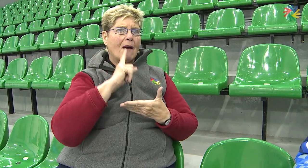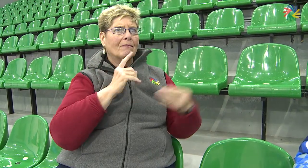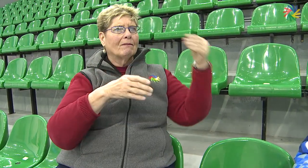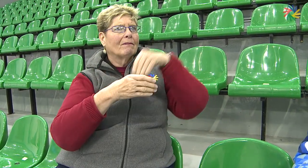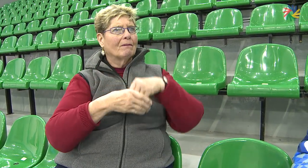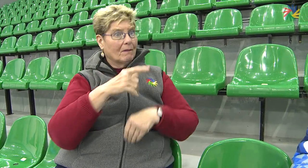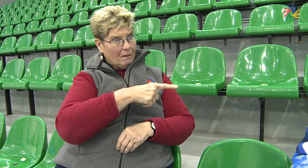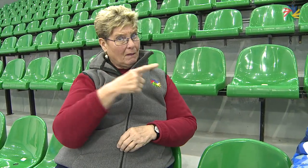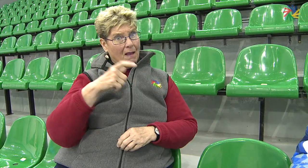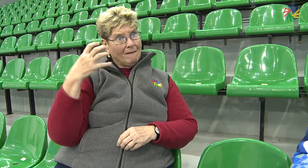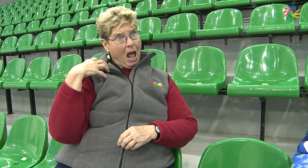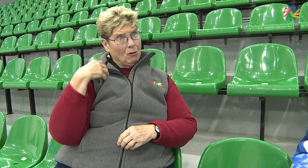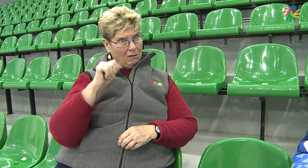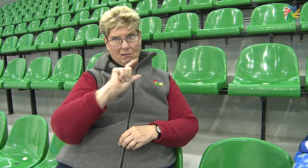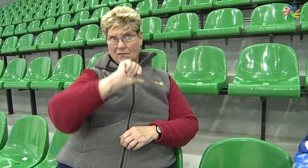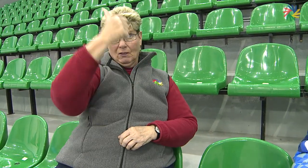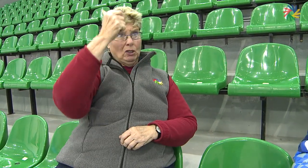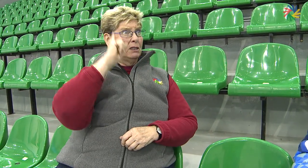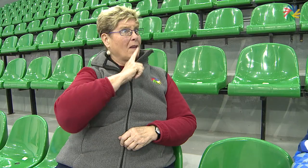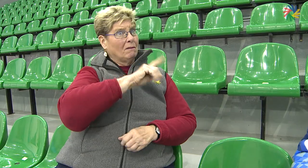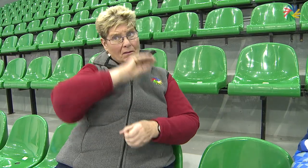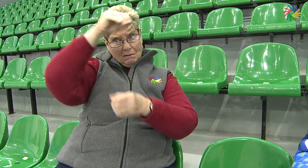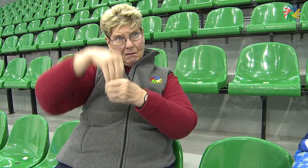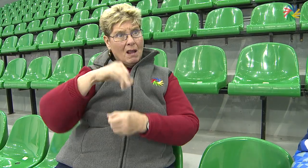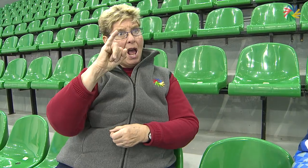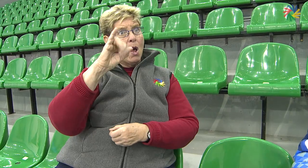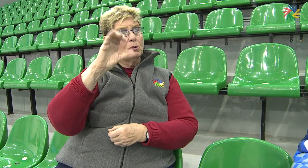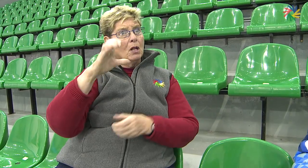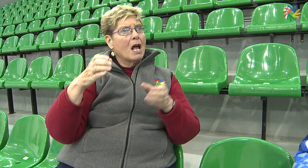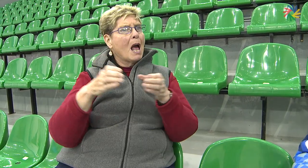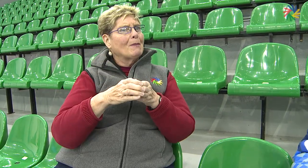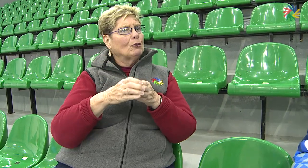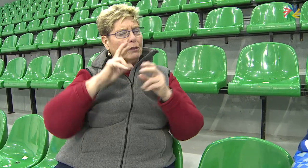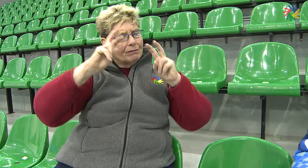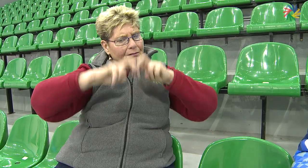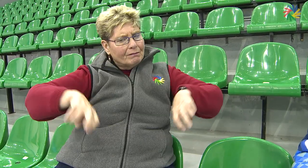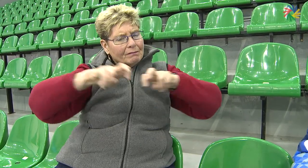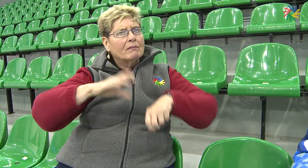as the first ever deaf expert in an IOC Work Group as part of the